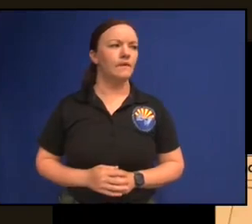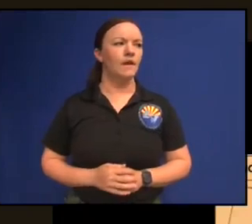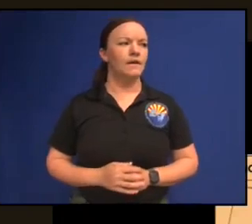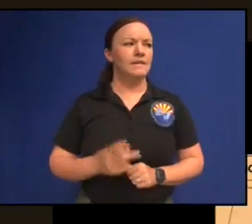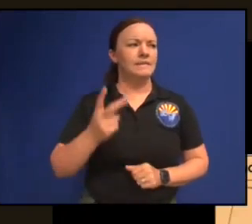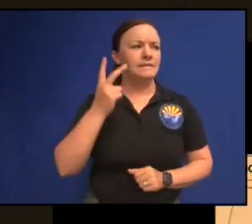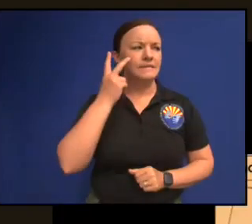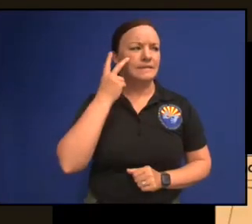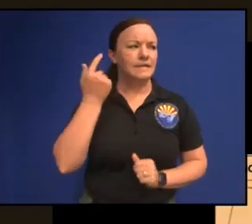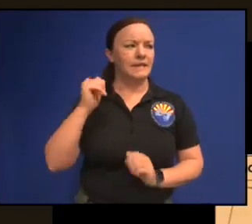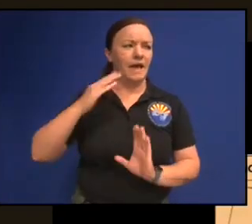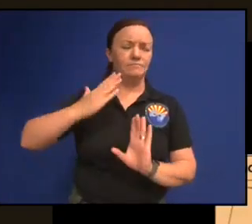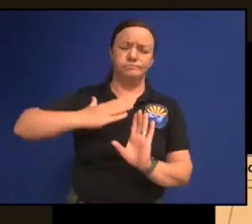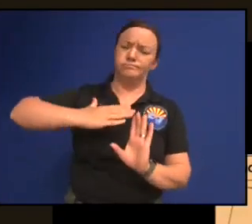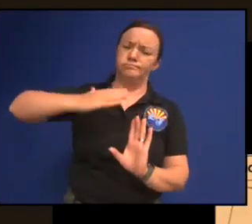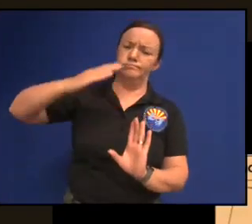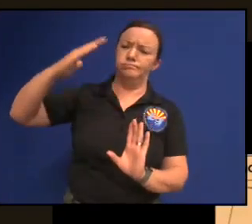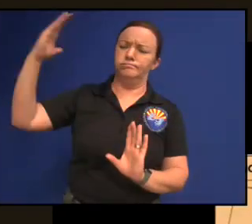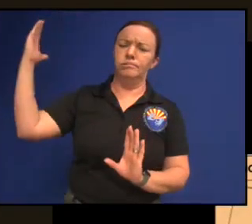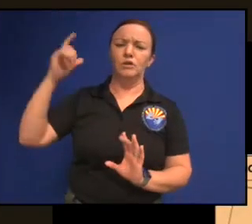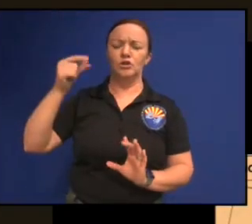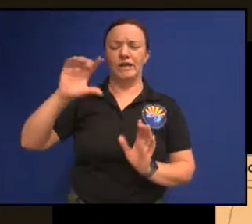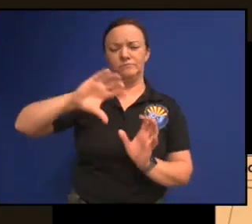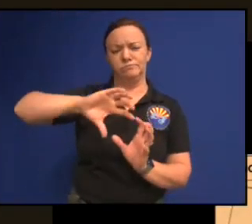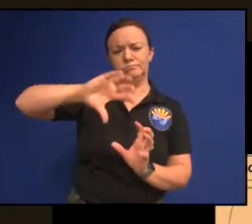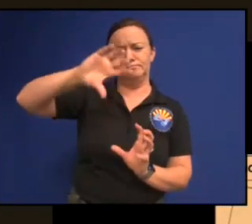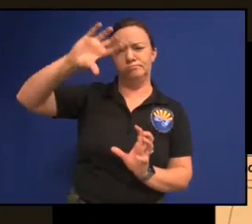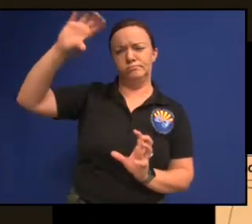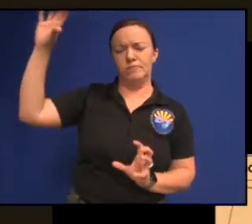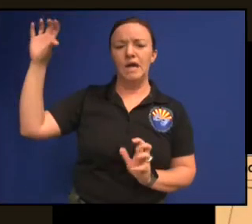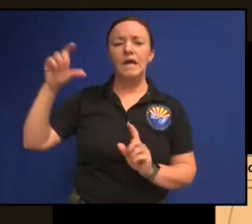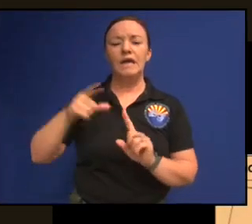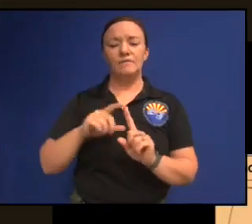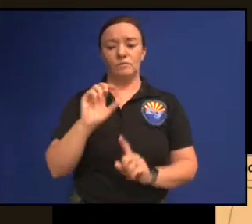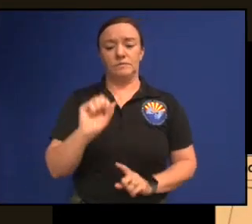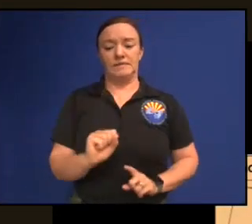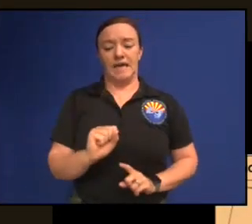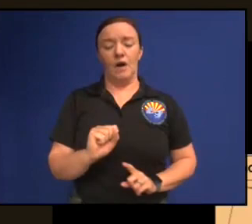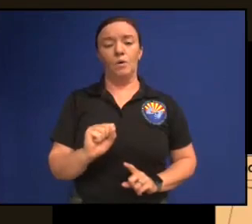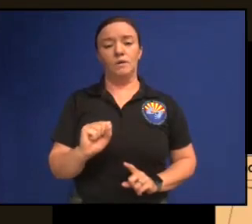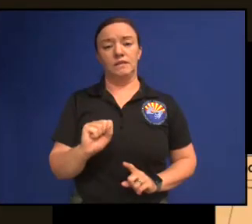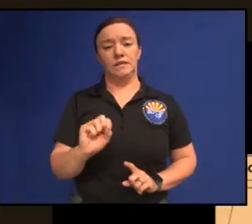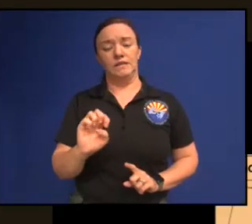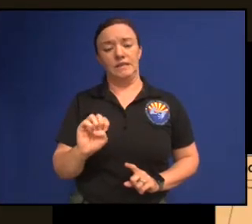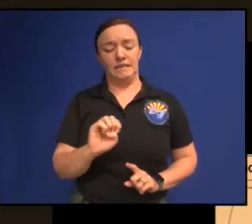EXTENDING SOUTH AND WEST THROUGH MUCH OF THE STATE. TO AGAIN, TOMORROW WE'LL SEE SHOWERS AND THUNDERSTORMS